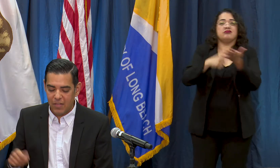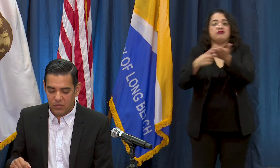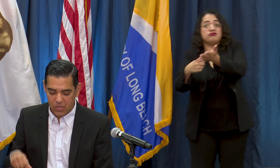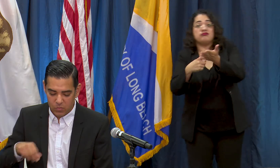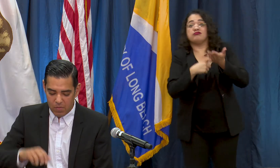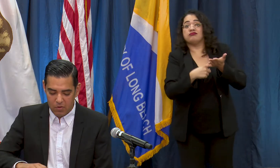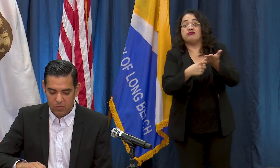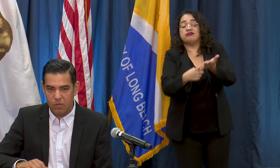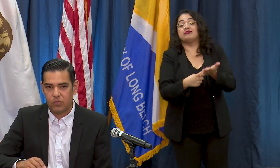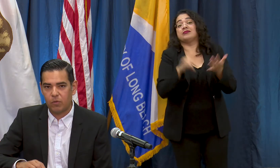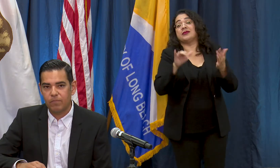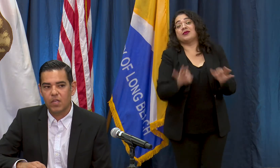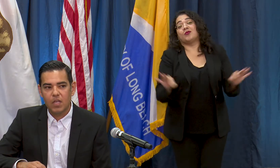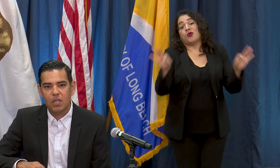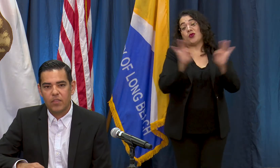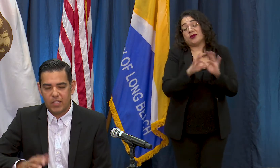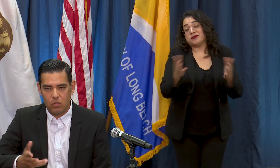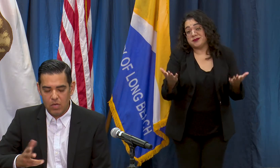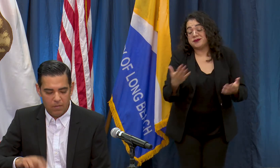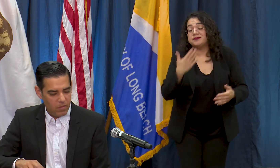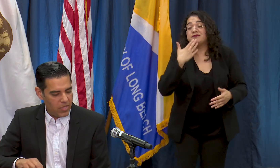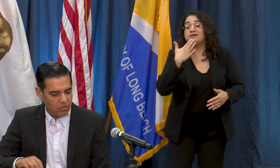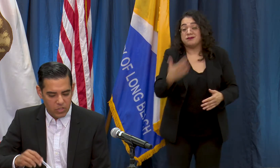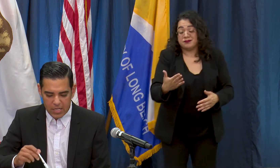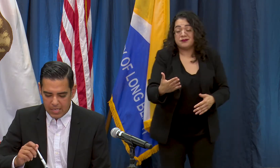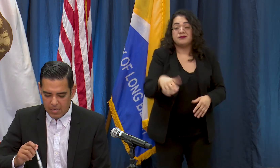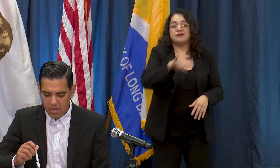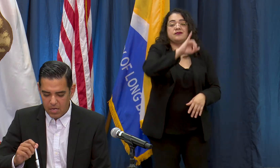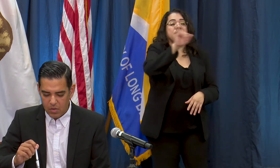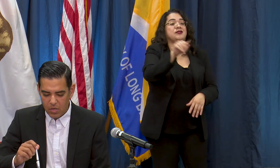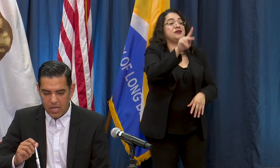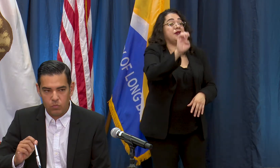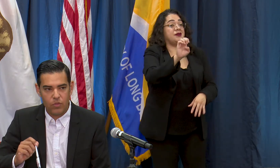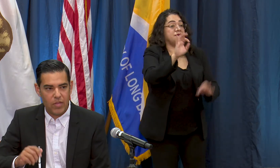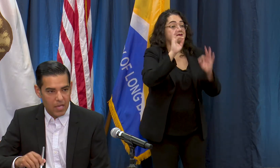that's what matters the most so thank you thank you Jake and with that